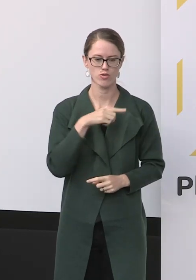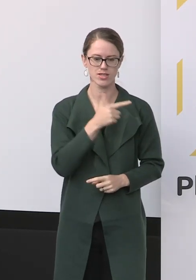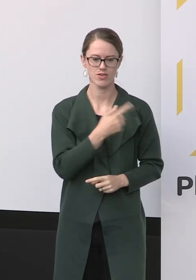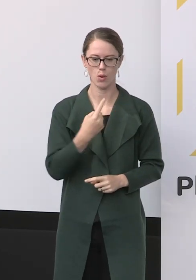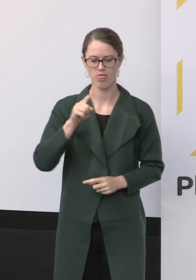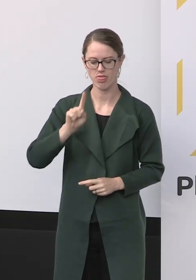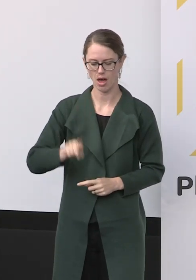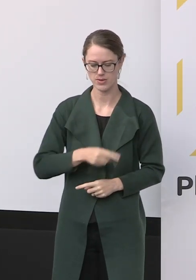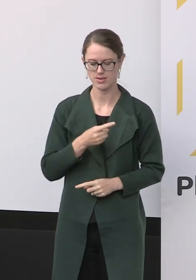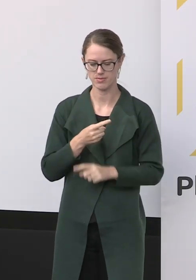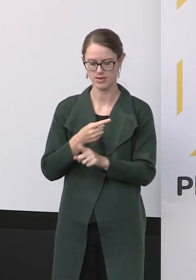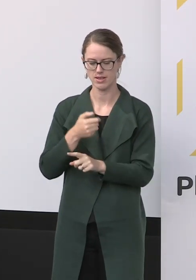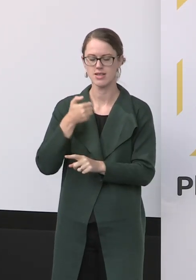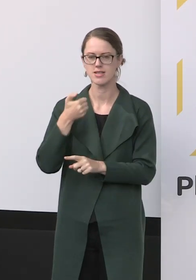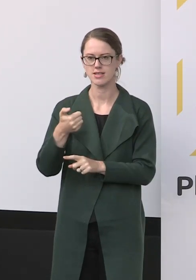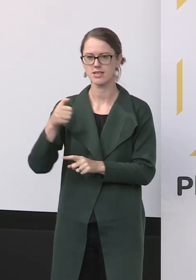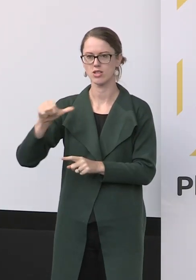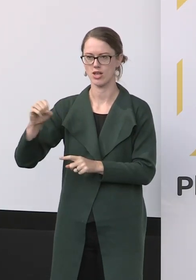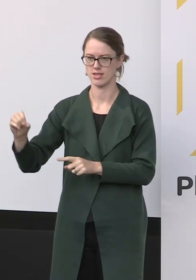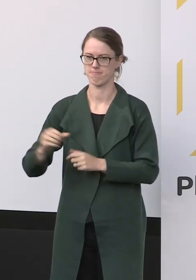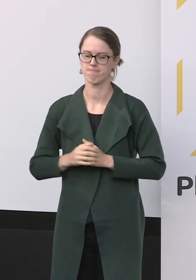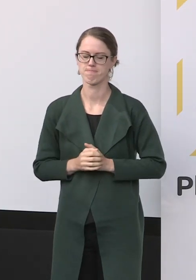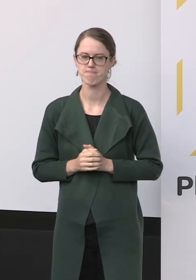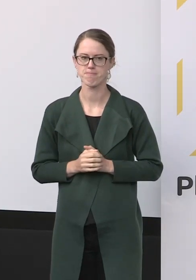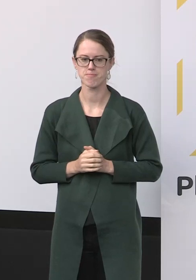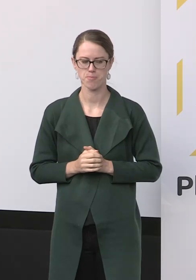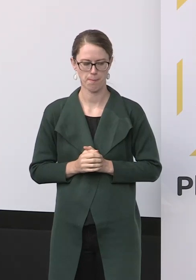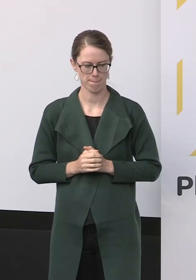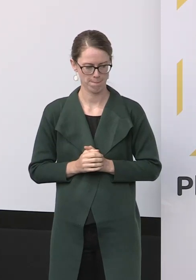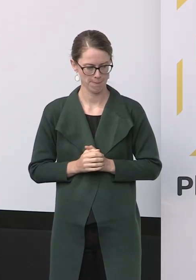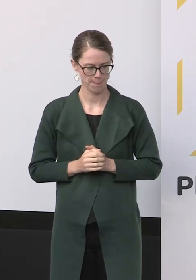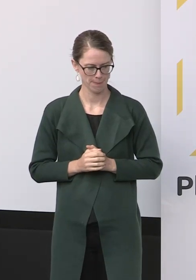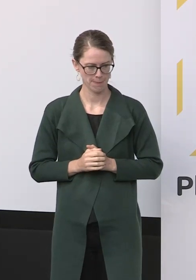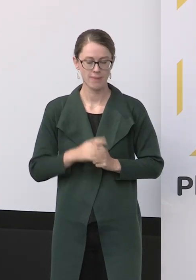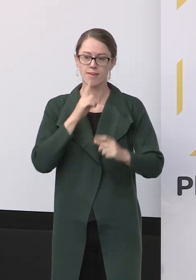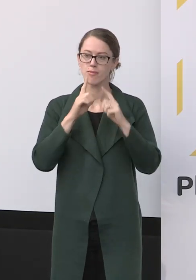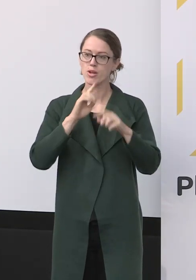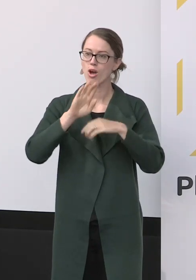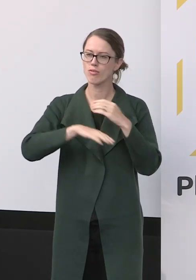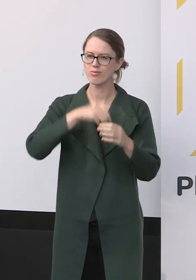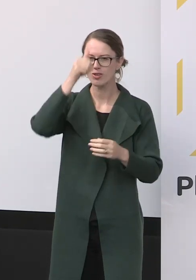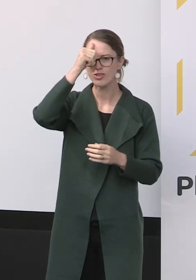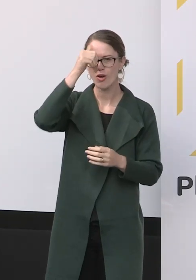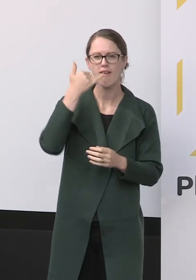tests, and the total number of